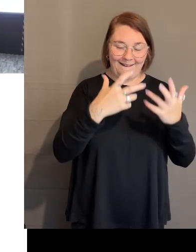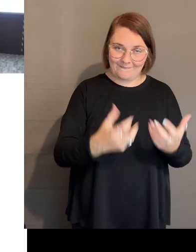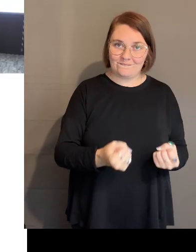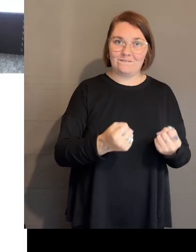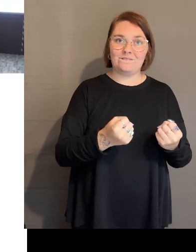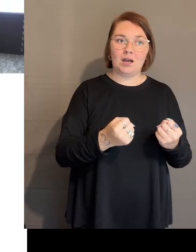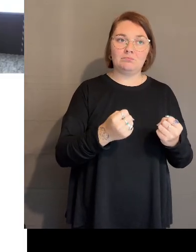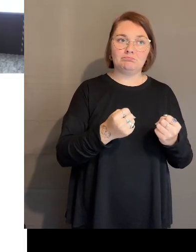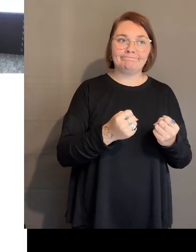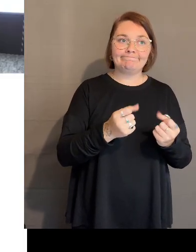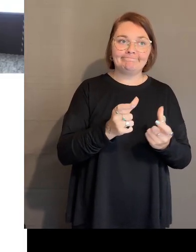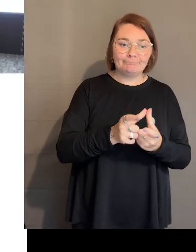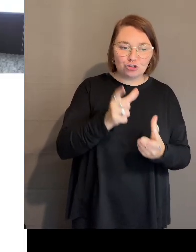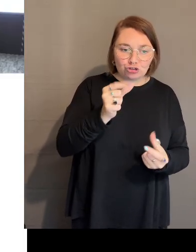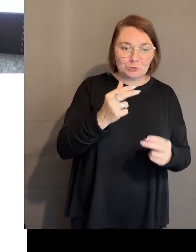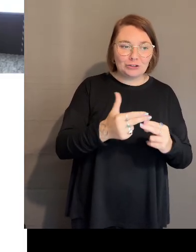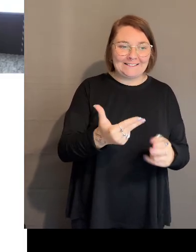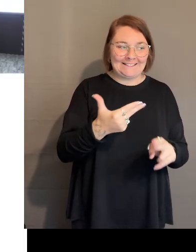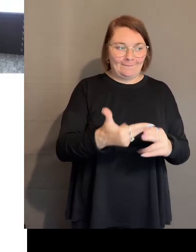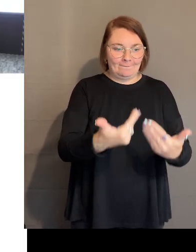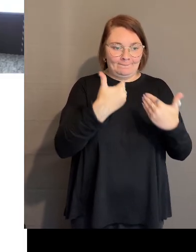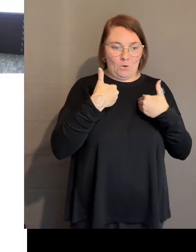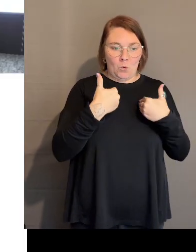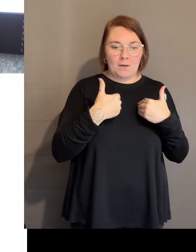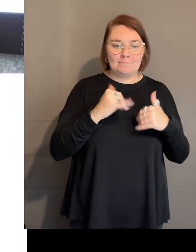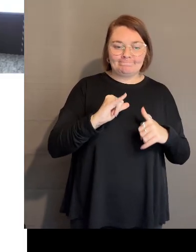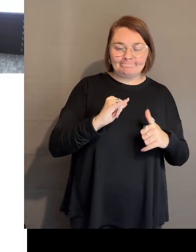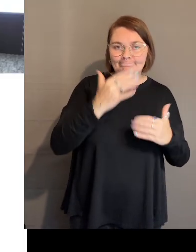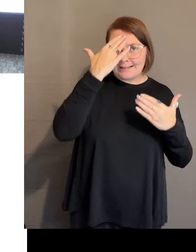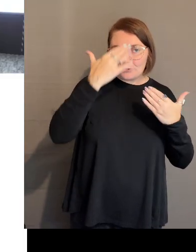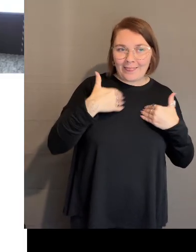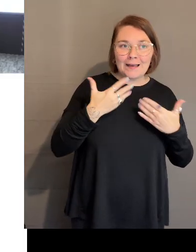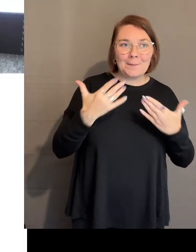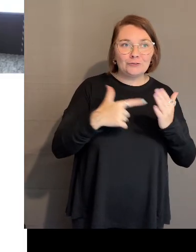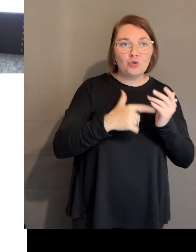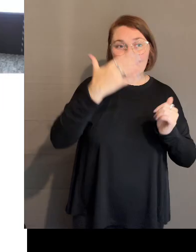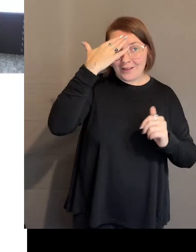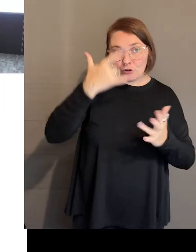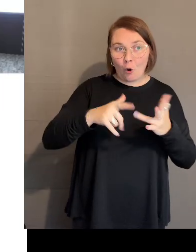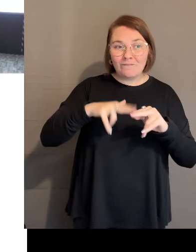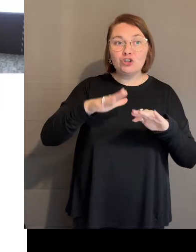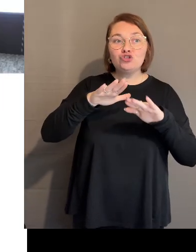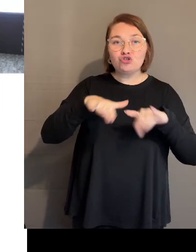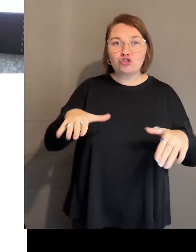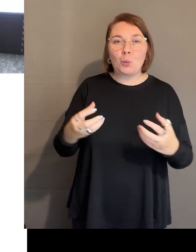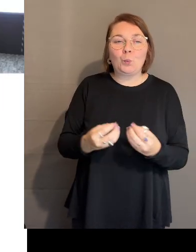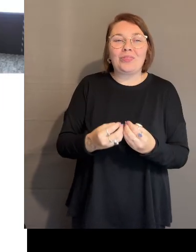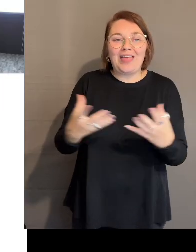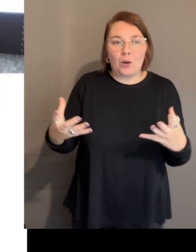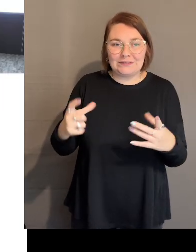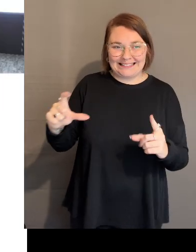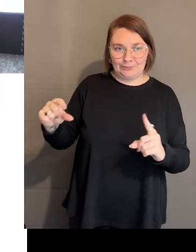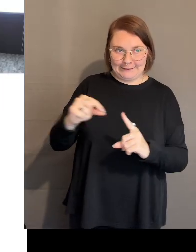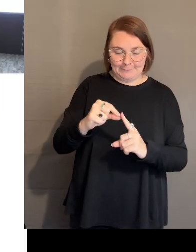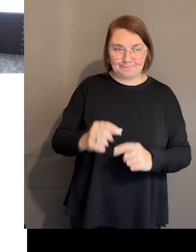To have any prescription for poor mental health than mothers of children. Without sleeping.